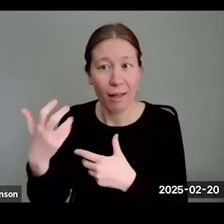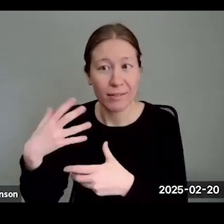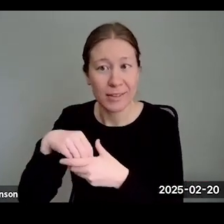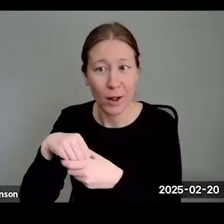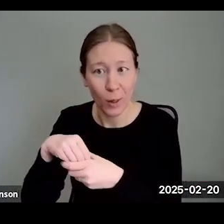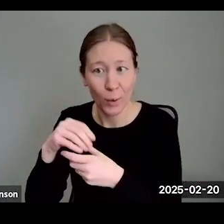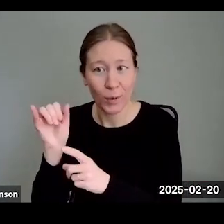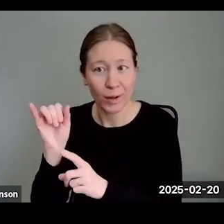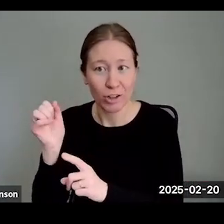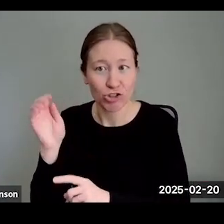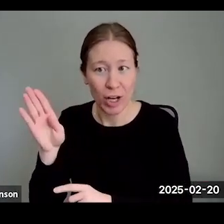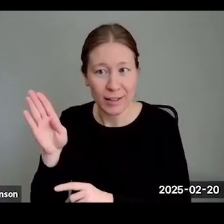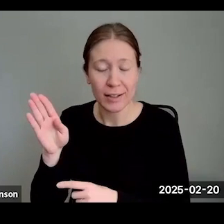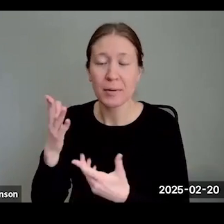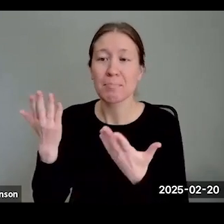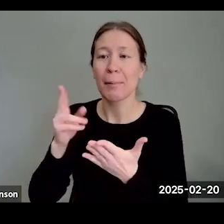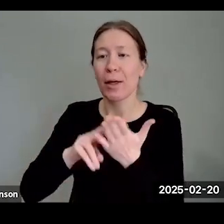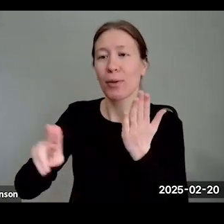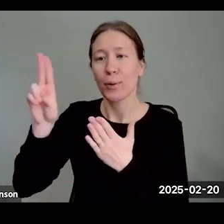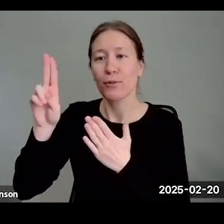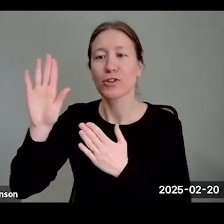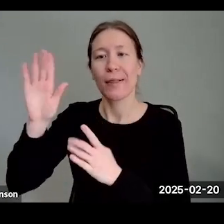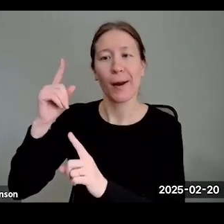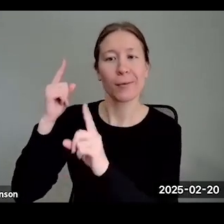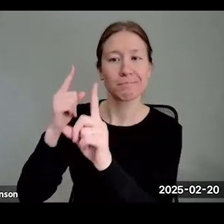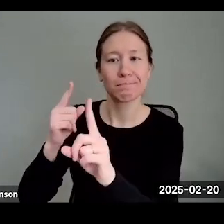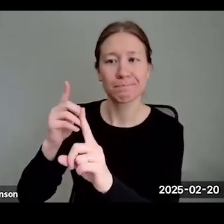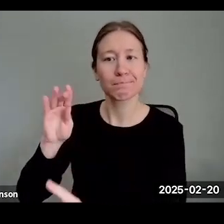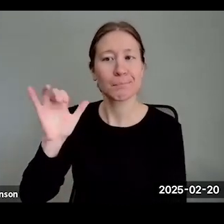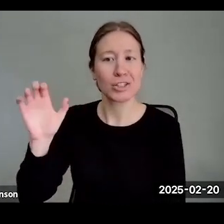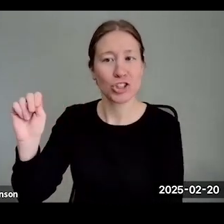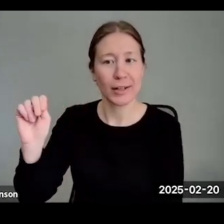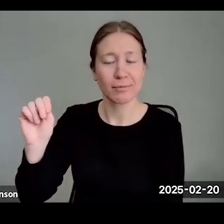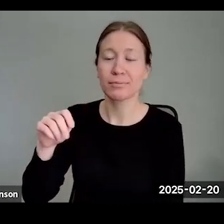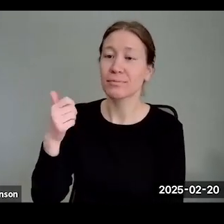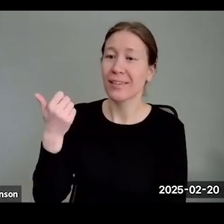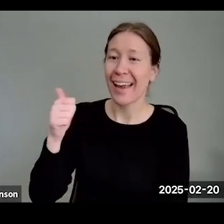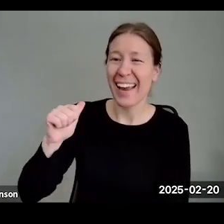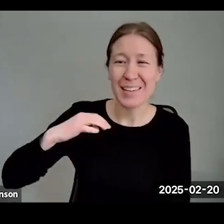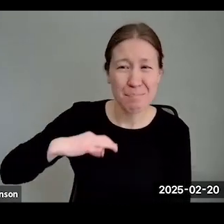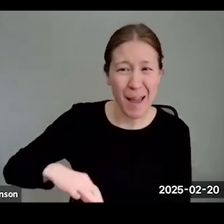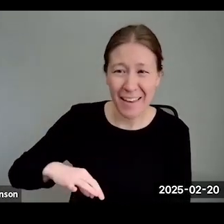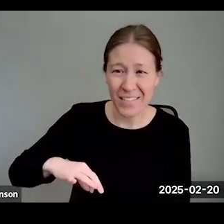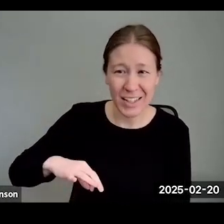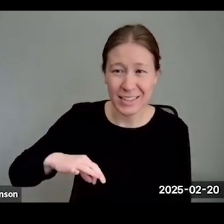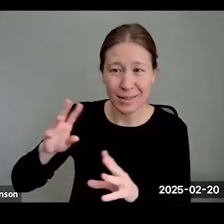perhaps the university's mission. Any kind of benefits that are provided to employees.